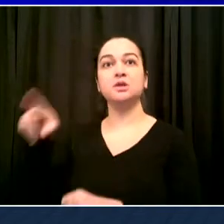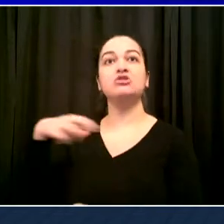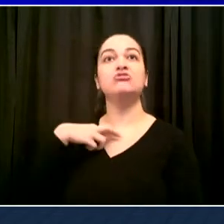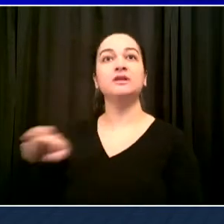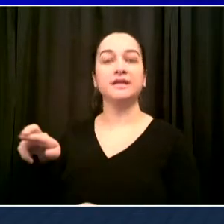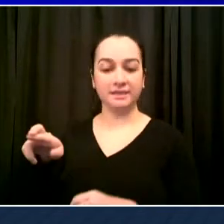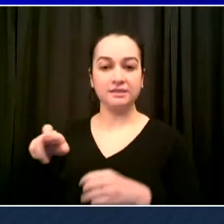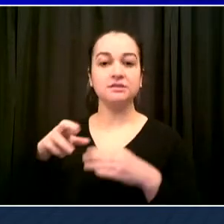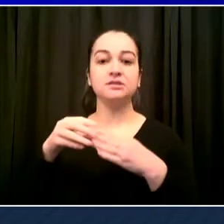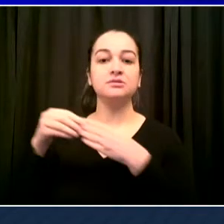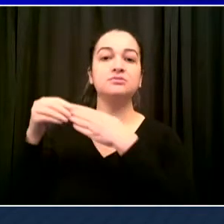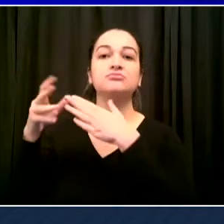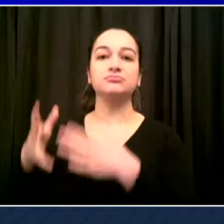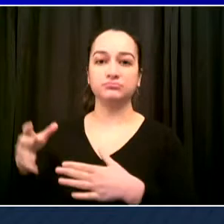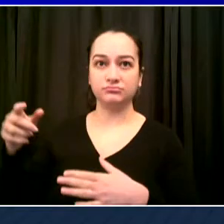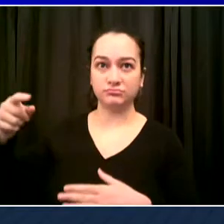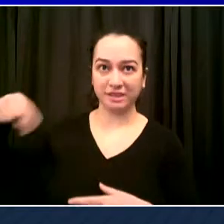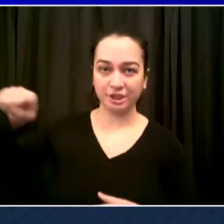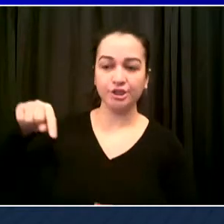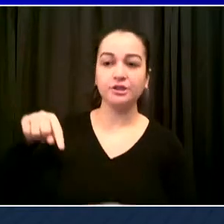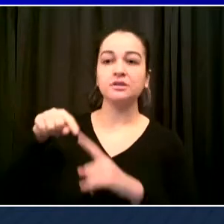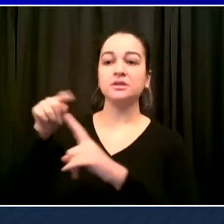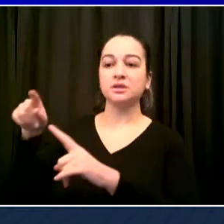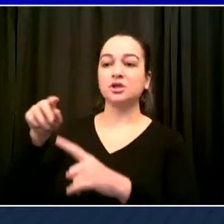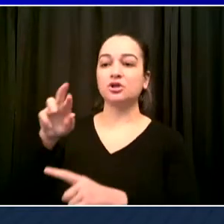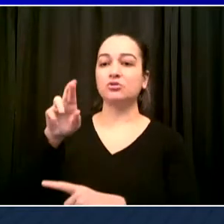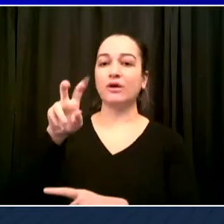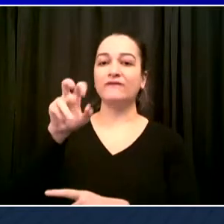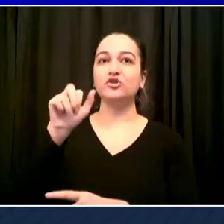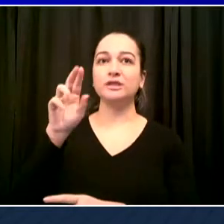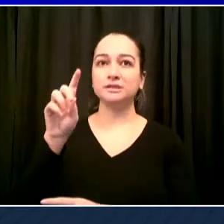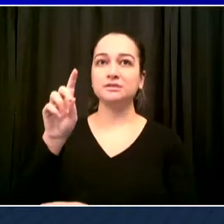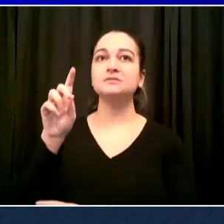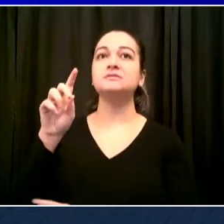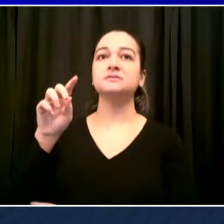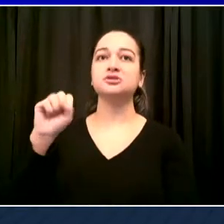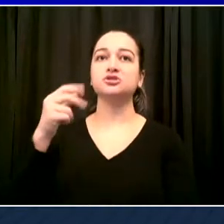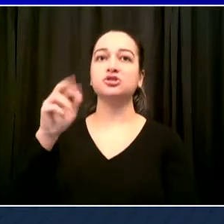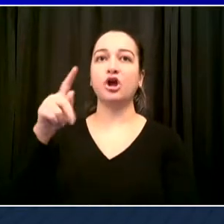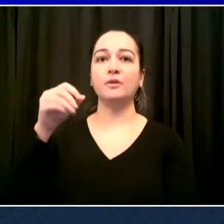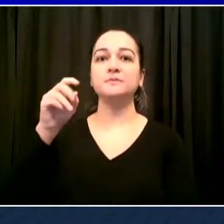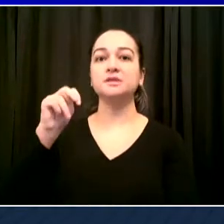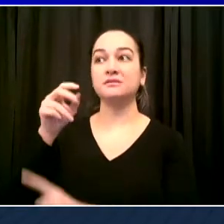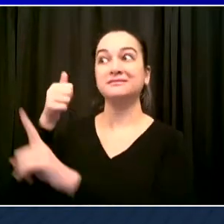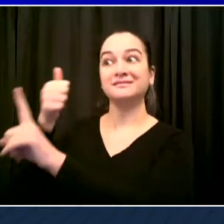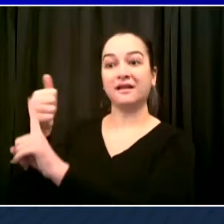MOUTH IS. HE IS OUT THERE HIMSELF MAKING SURE THE PEOPLE KNOW THTHT AHHIE S